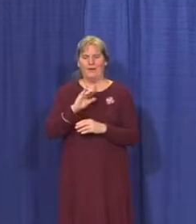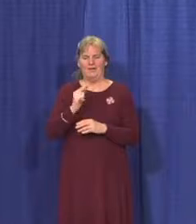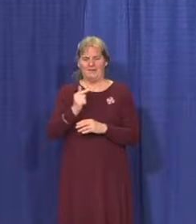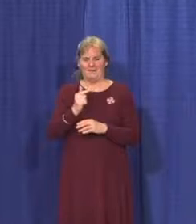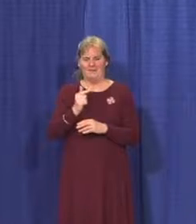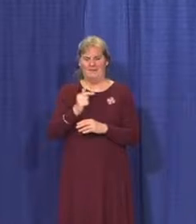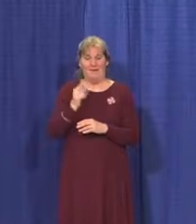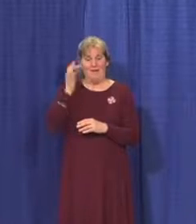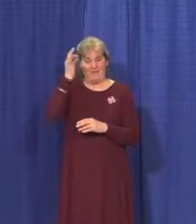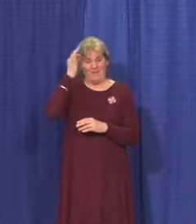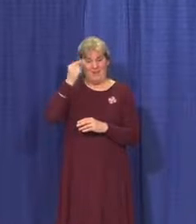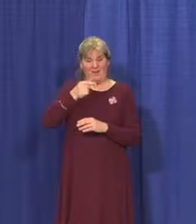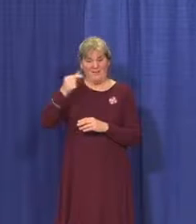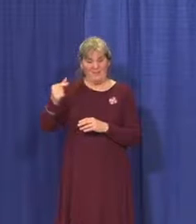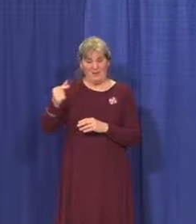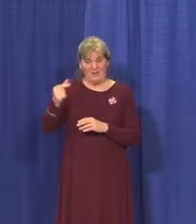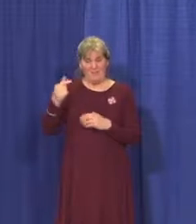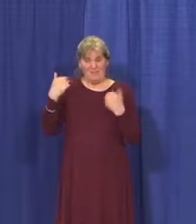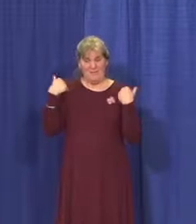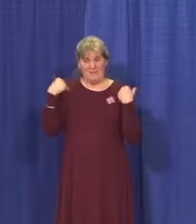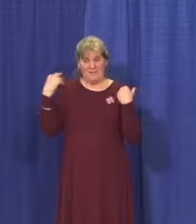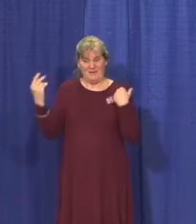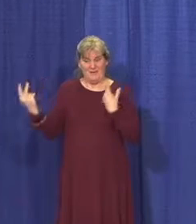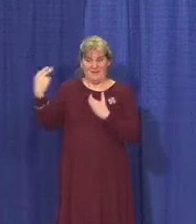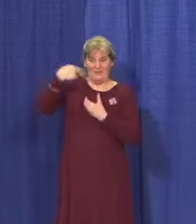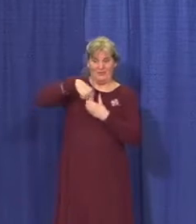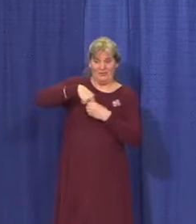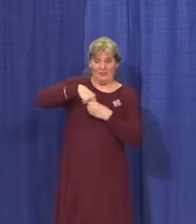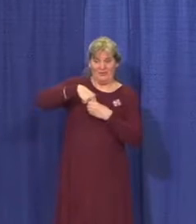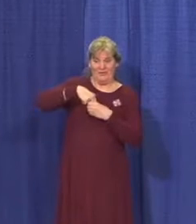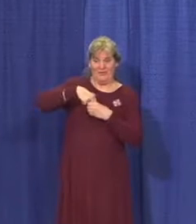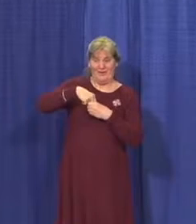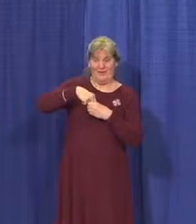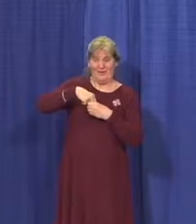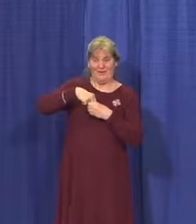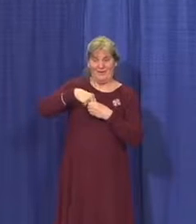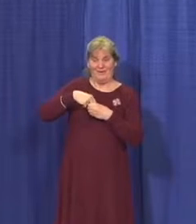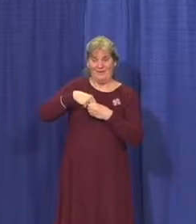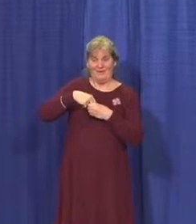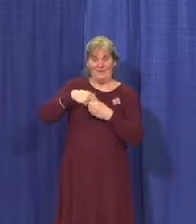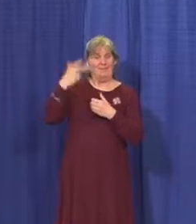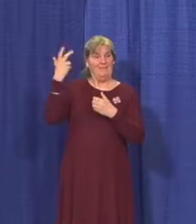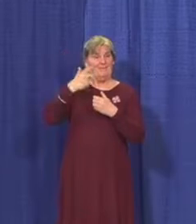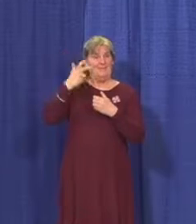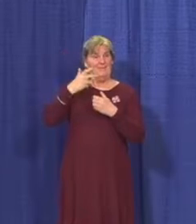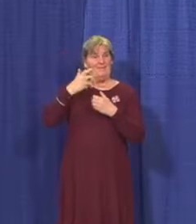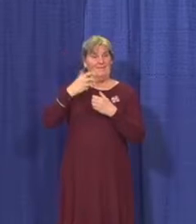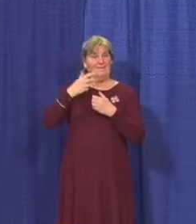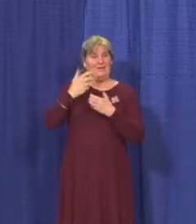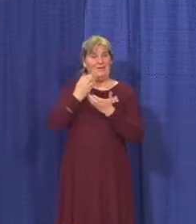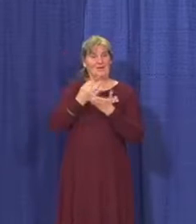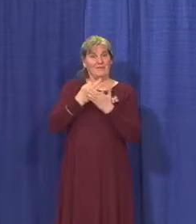300 ridings in the country, so if you get a federal minister once in late four years of a mandate for a funding